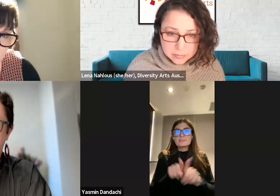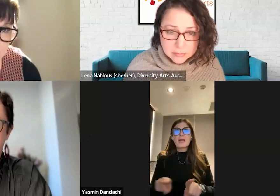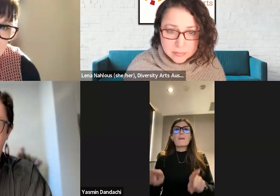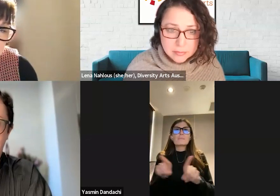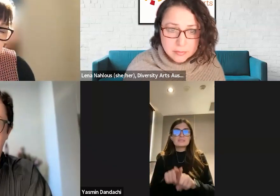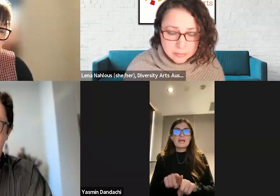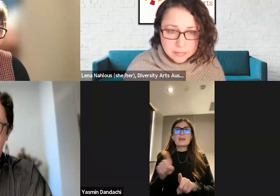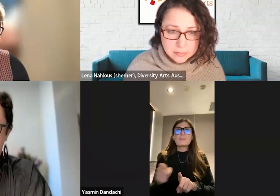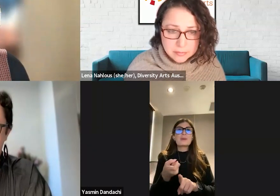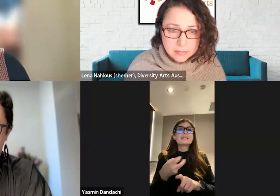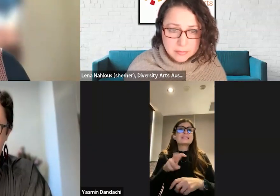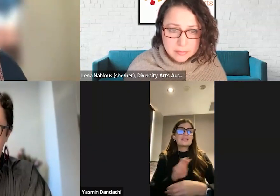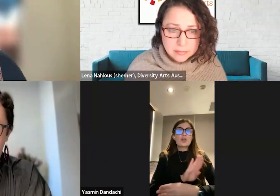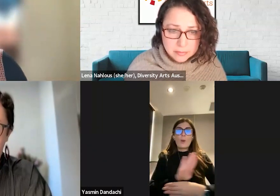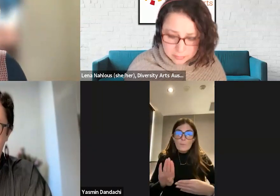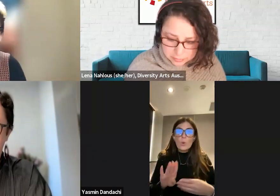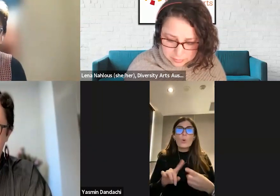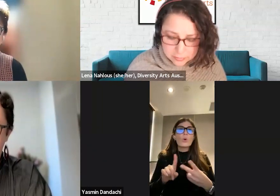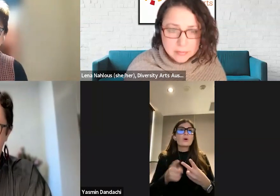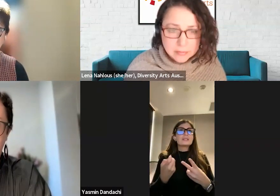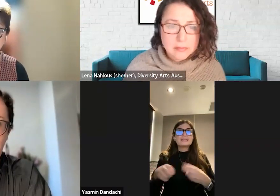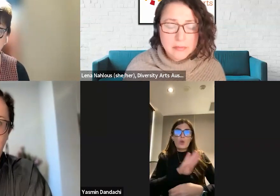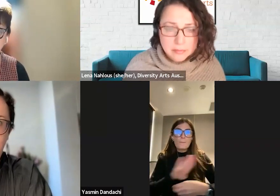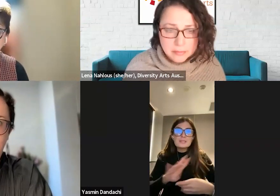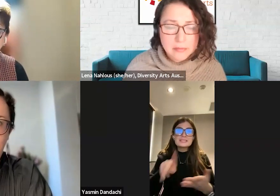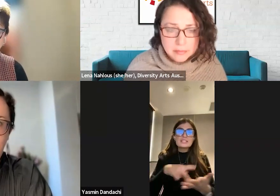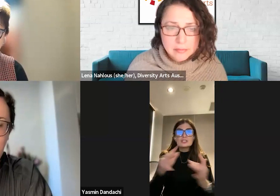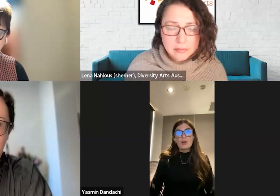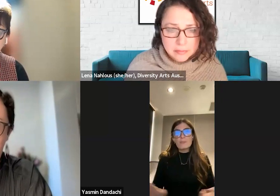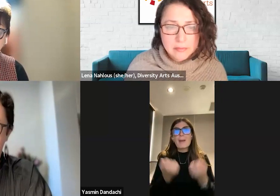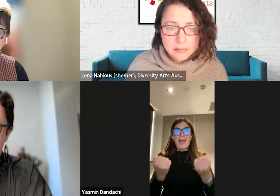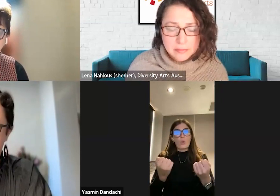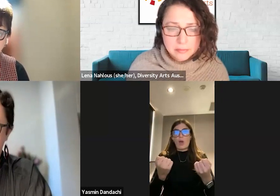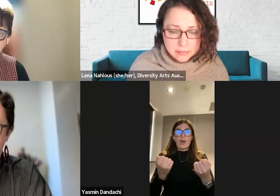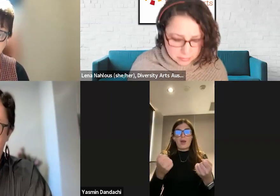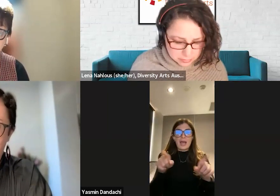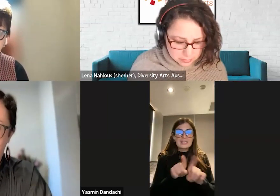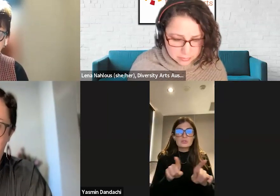and sitting in positions of power and influence over arts organisations.